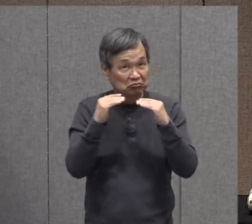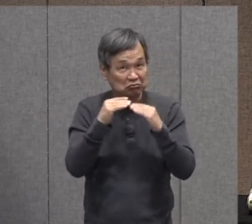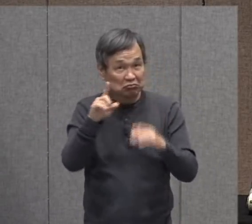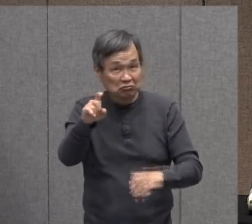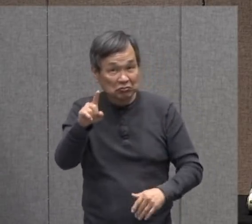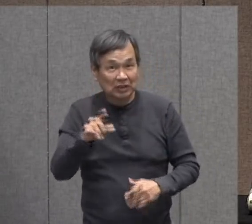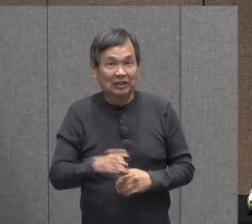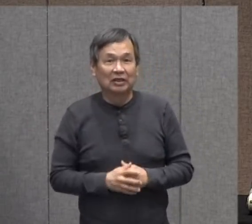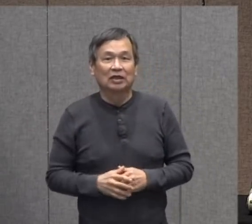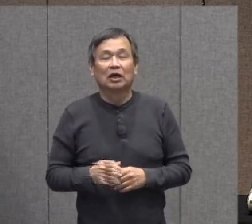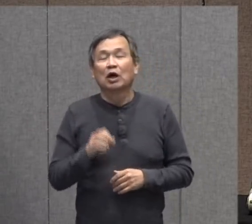When.